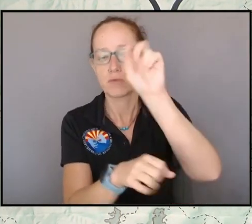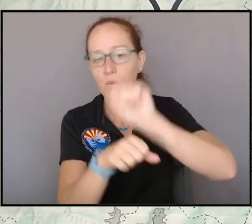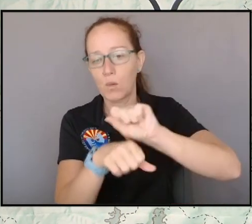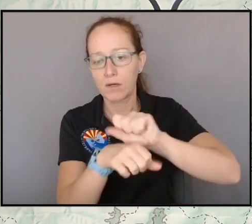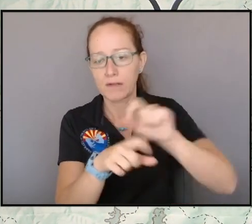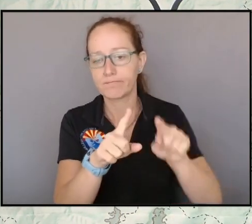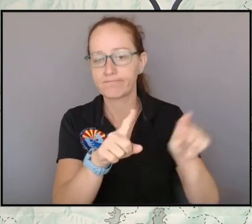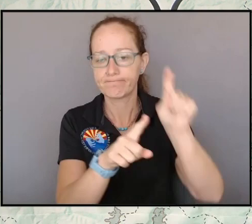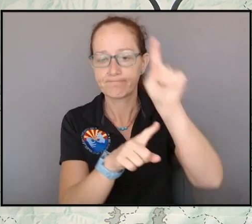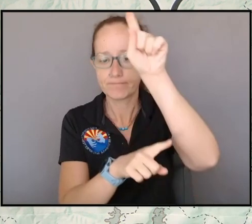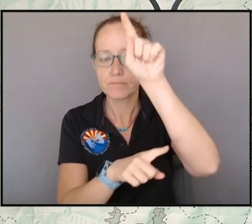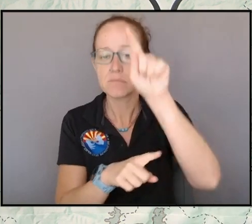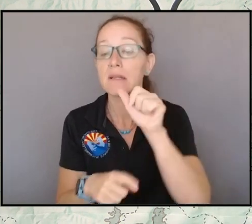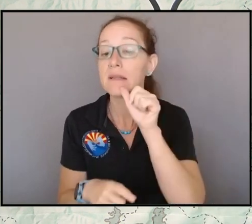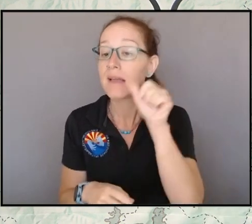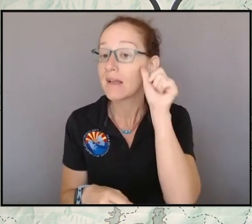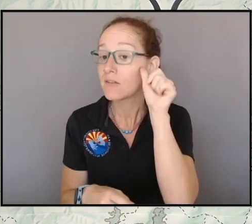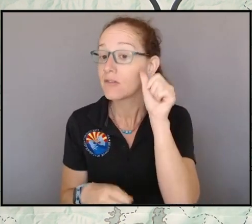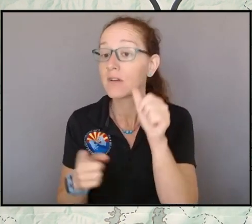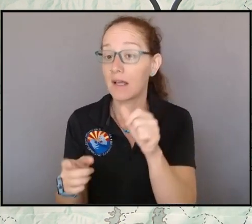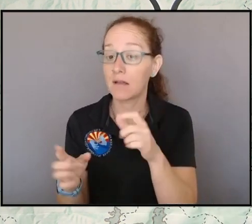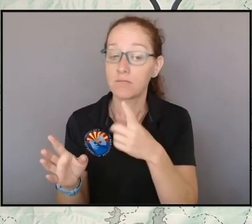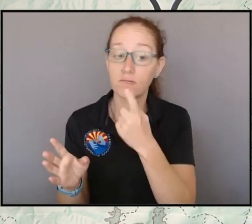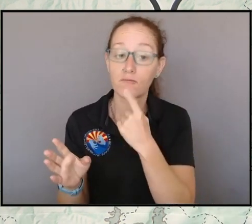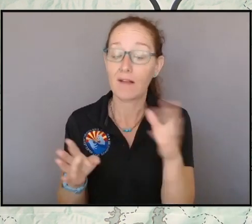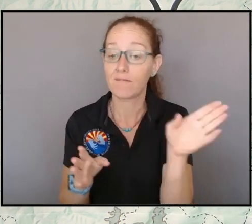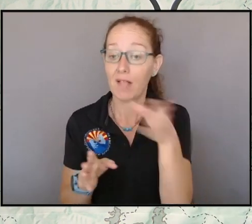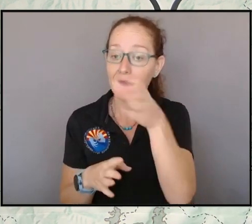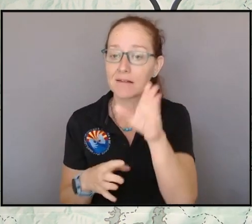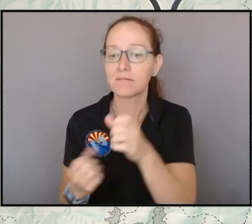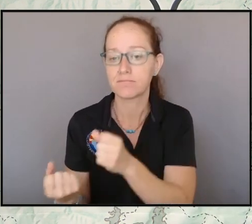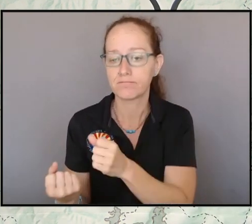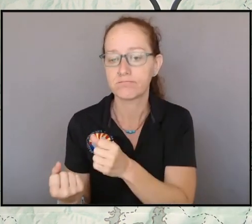this area. As a reference point it's north of Chacon and